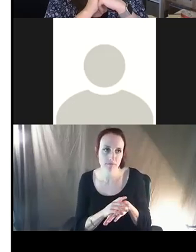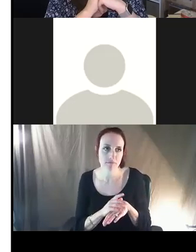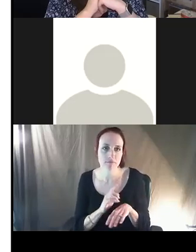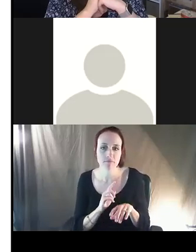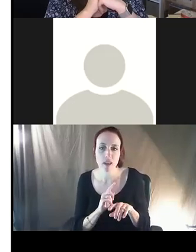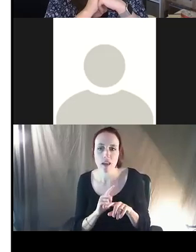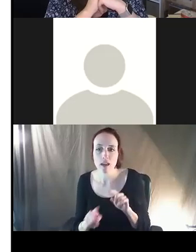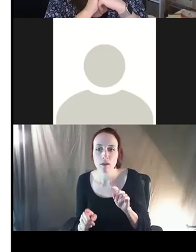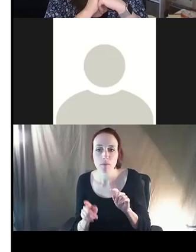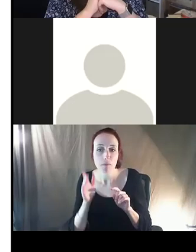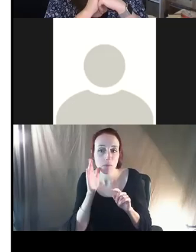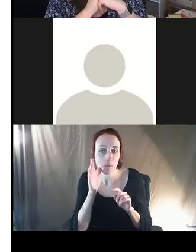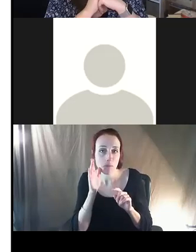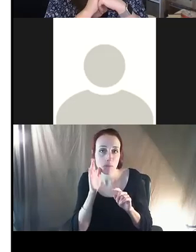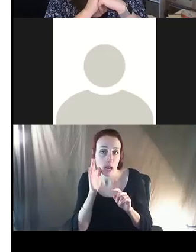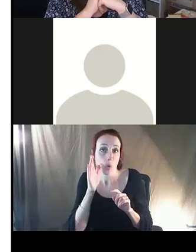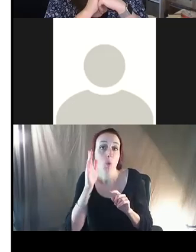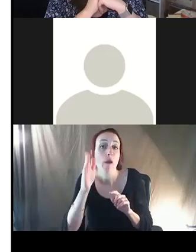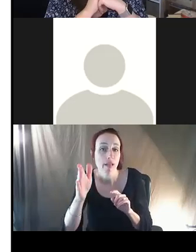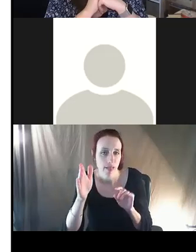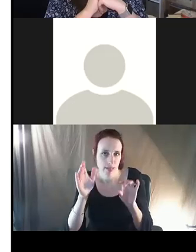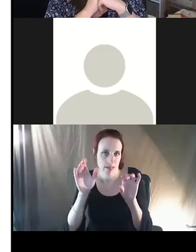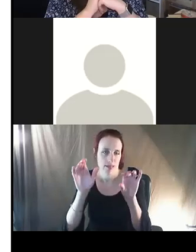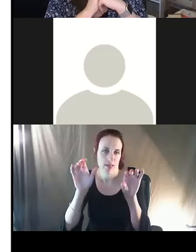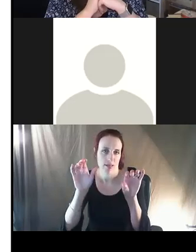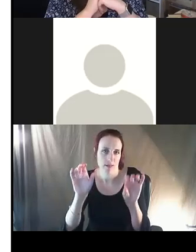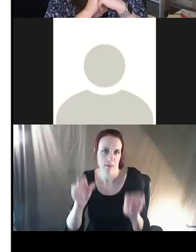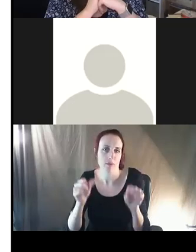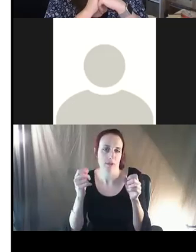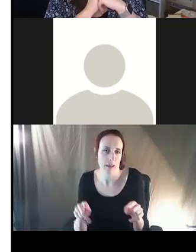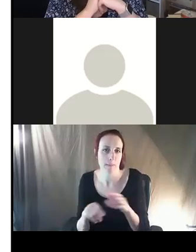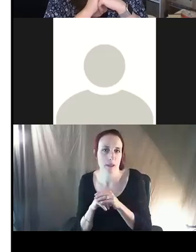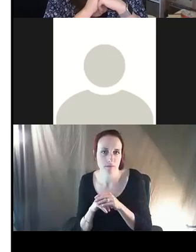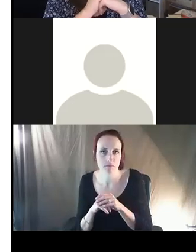future that is coming, so to start preparing for it.